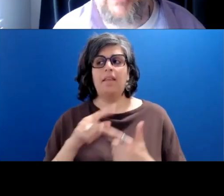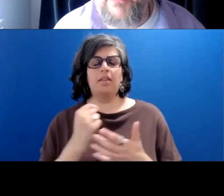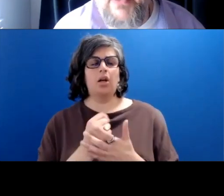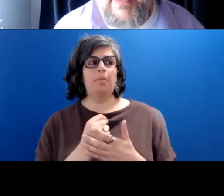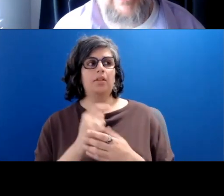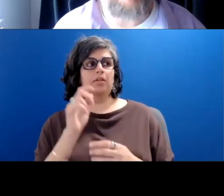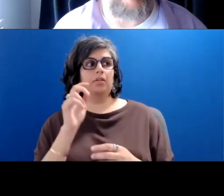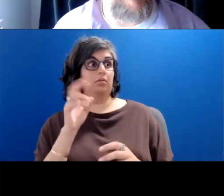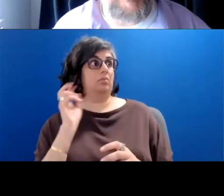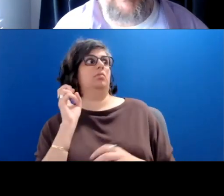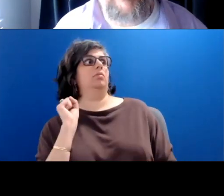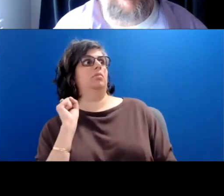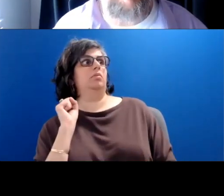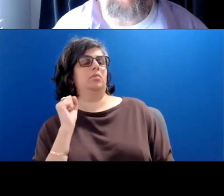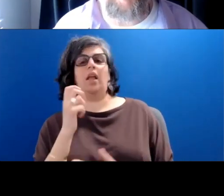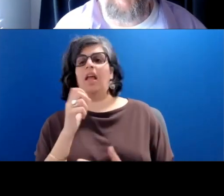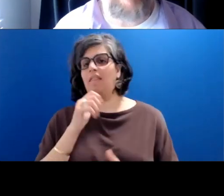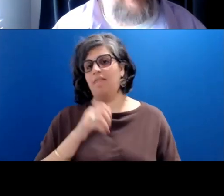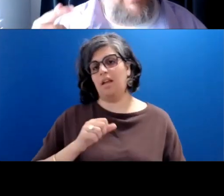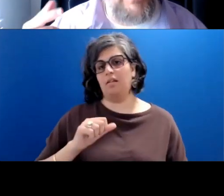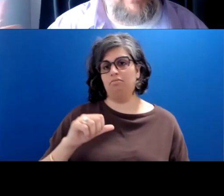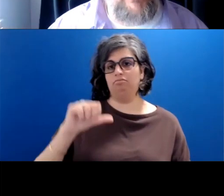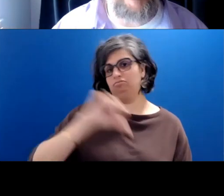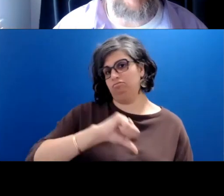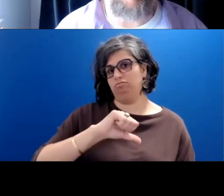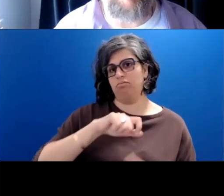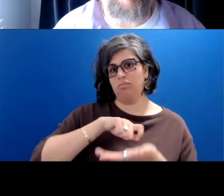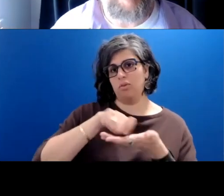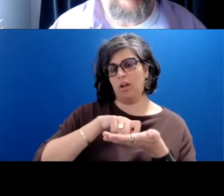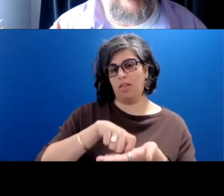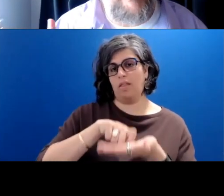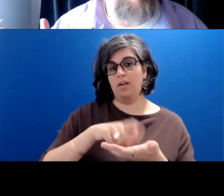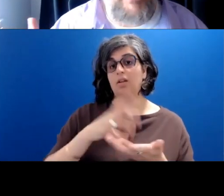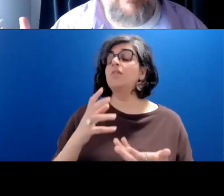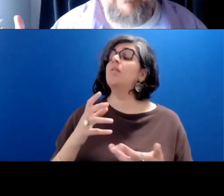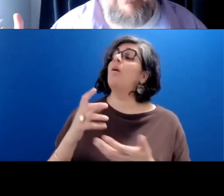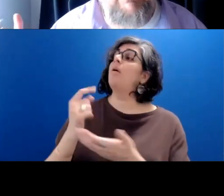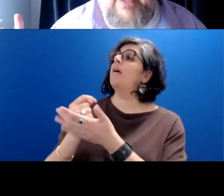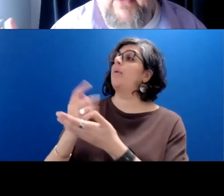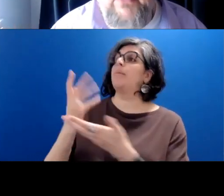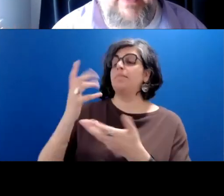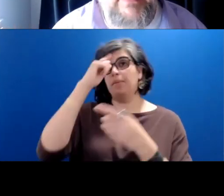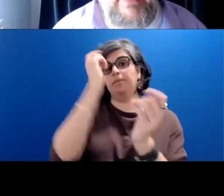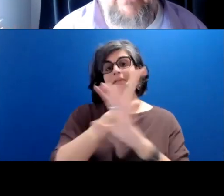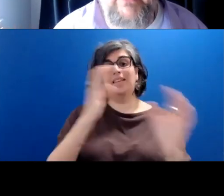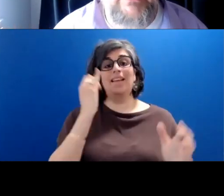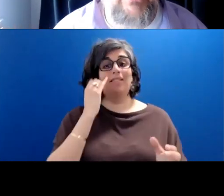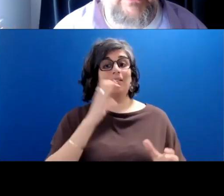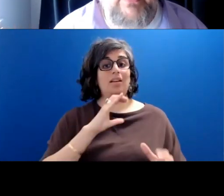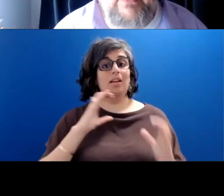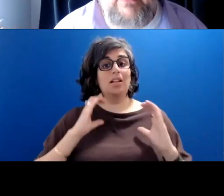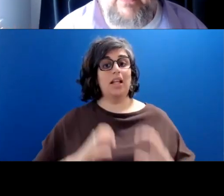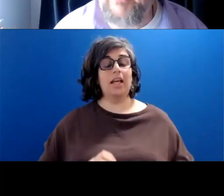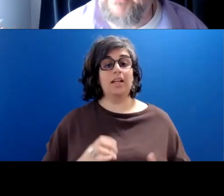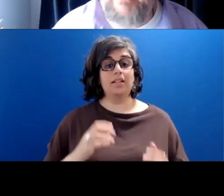So some of those things, like I mentioned before where therapists may wanna think about are, if a client is actively using drugs or alcohol,